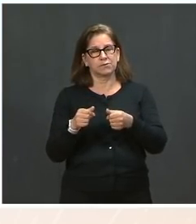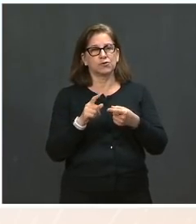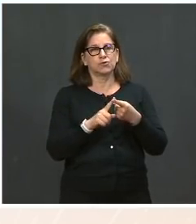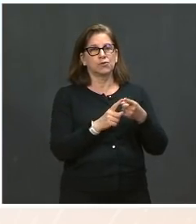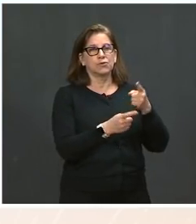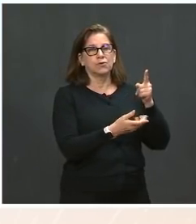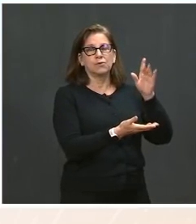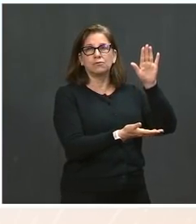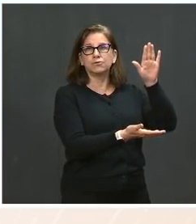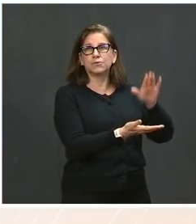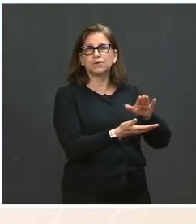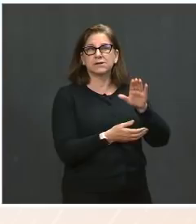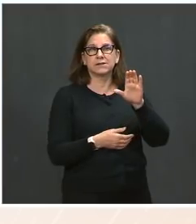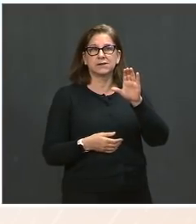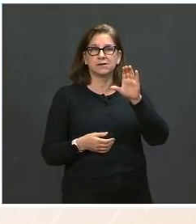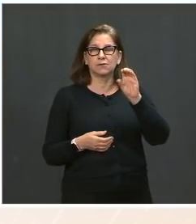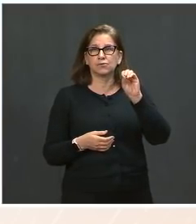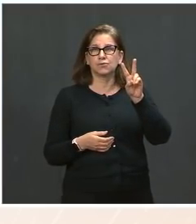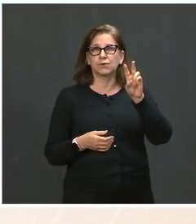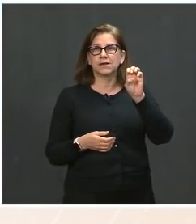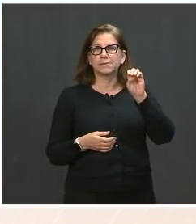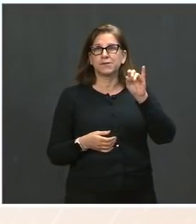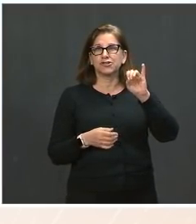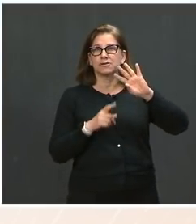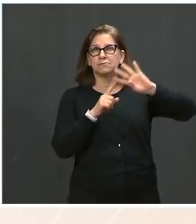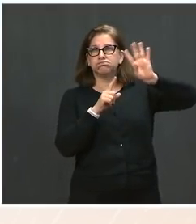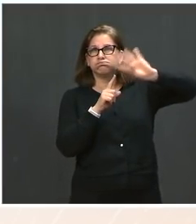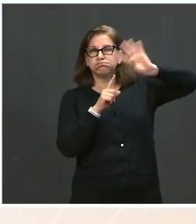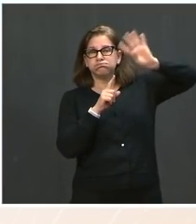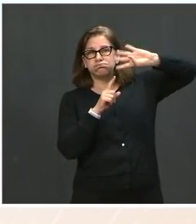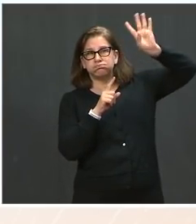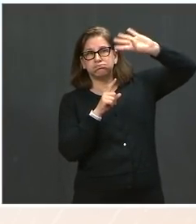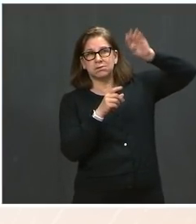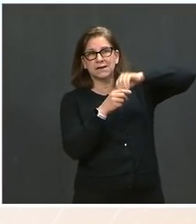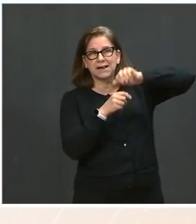For example, carbon capture, use, and sequestration -- I don't mean to get too technical --